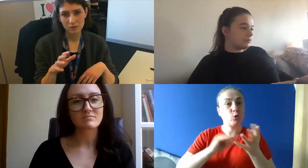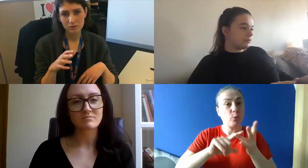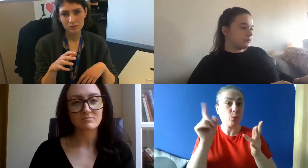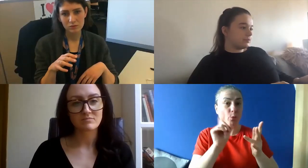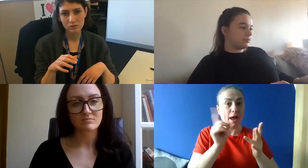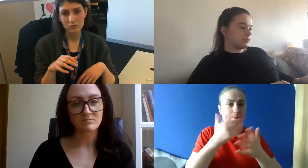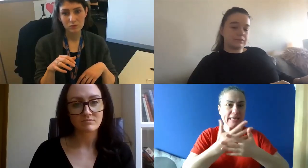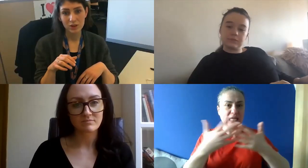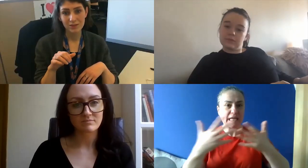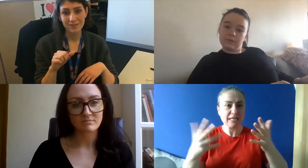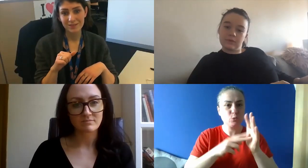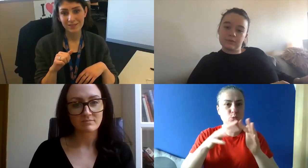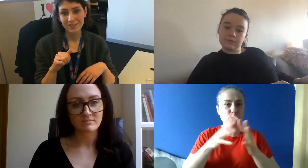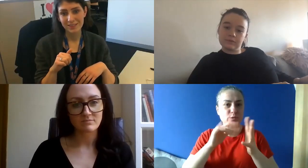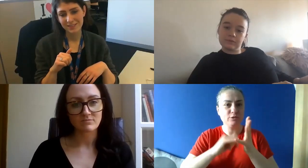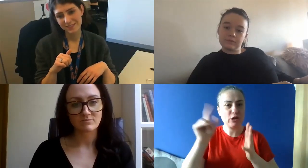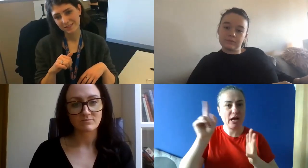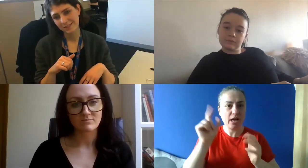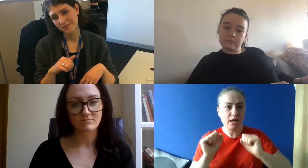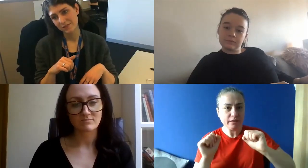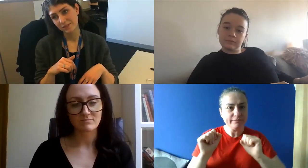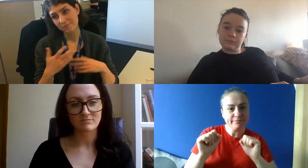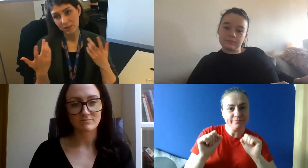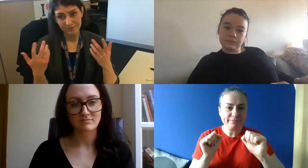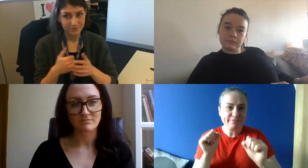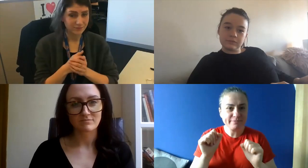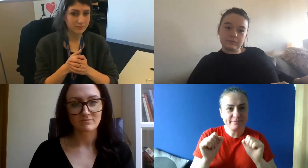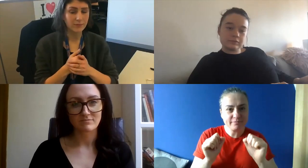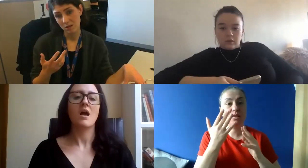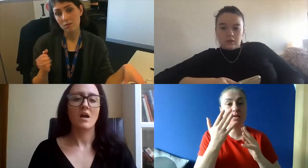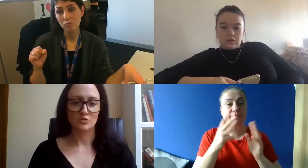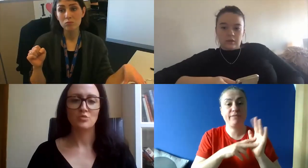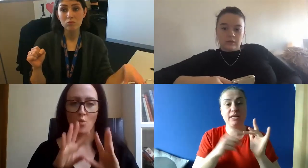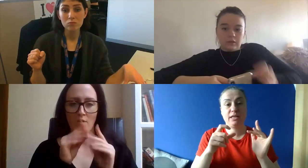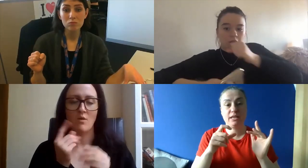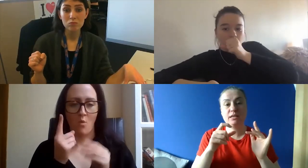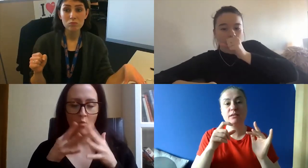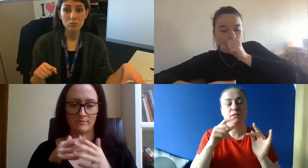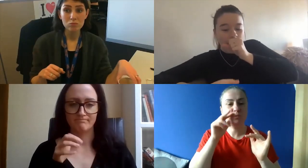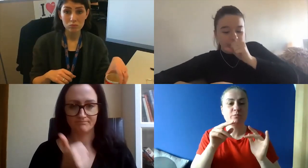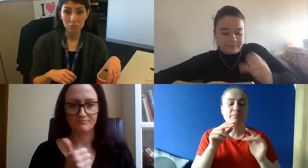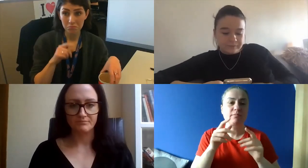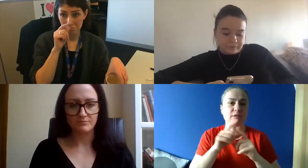Stef: So, what headlines do we have today? Stef: How many in Victoria? Lauren: Oh, the total for the week? Jacinta: Yes that's possible.